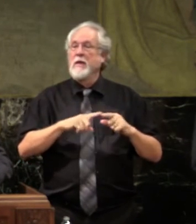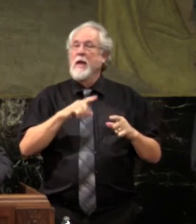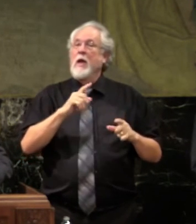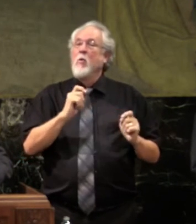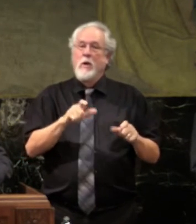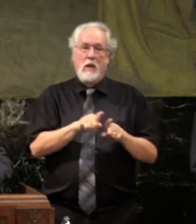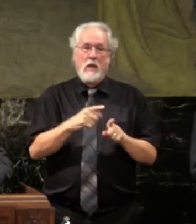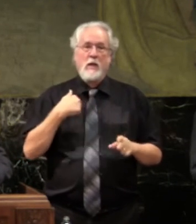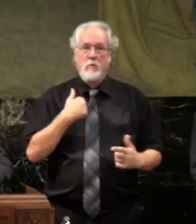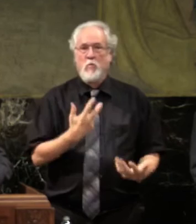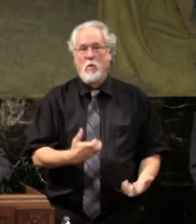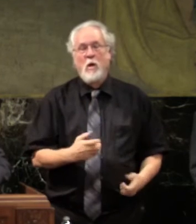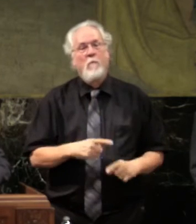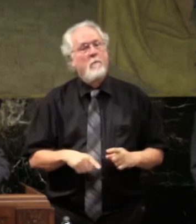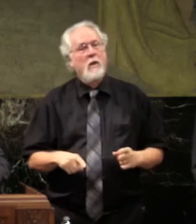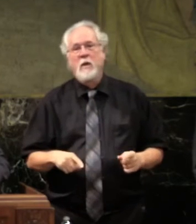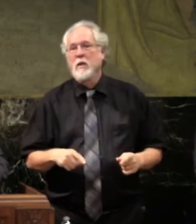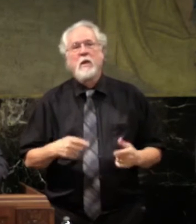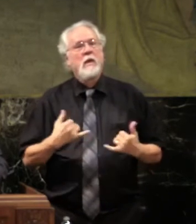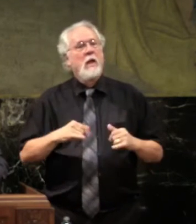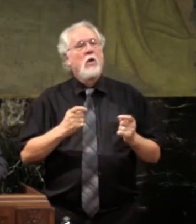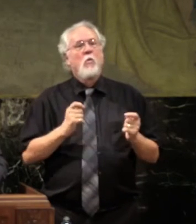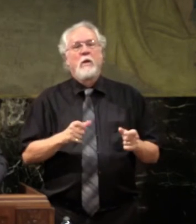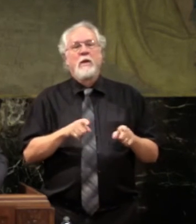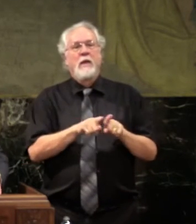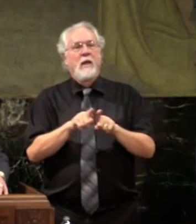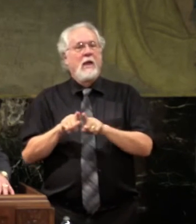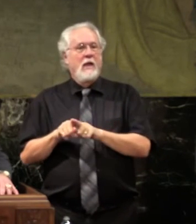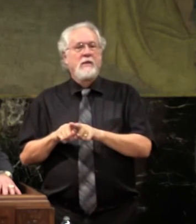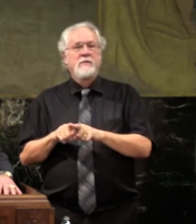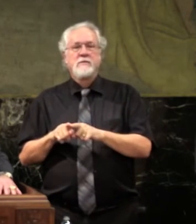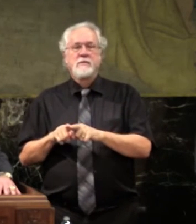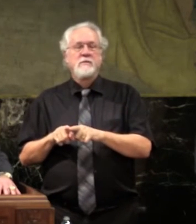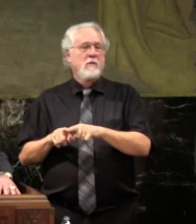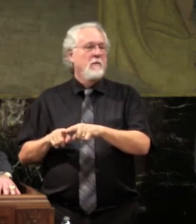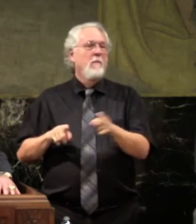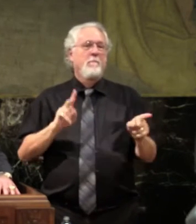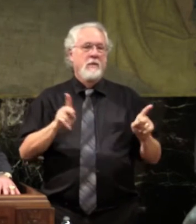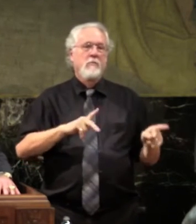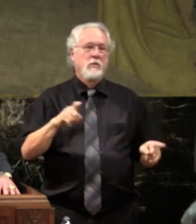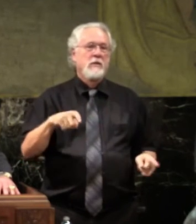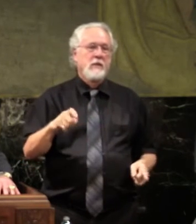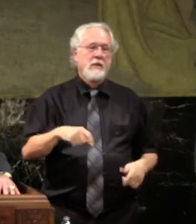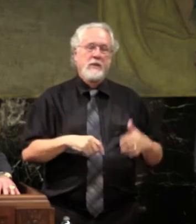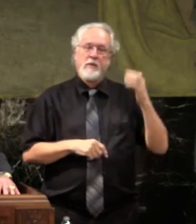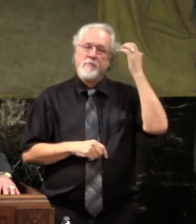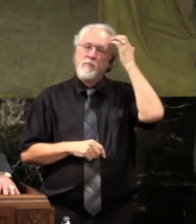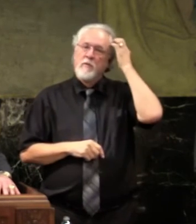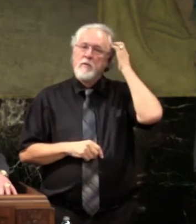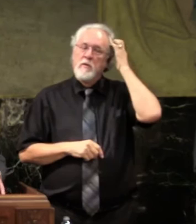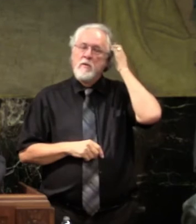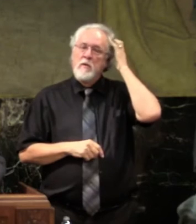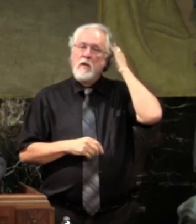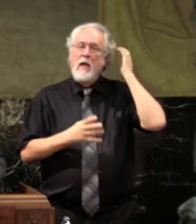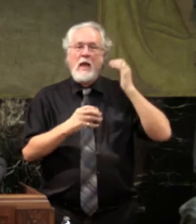like it to be and it's not as quick as the affected population would want it to be either and I'm certainly aware of that